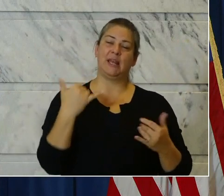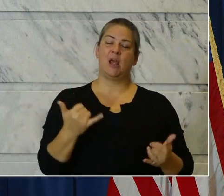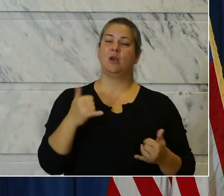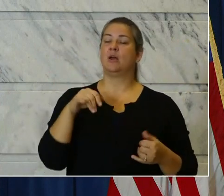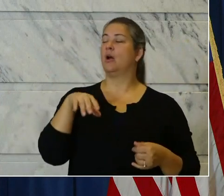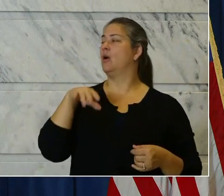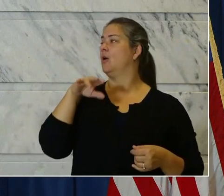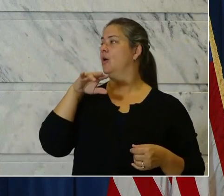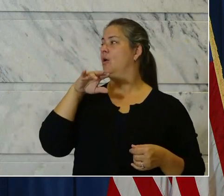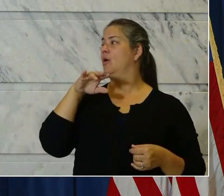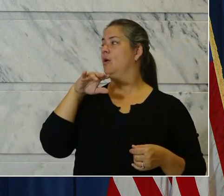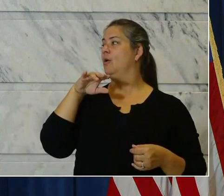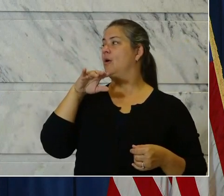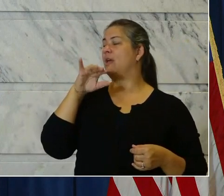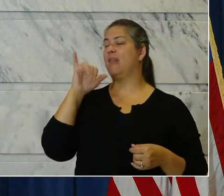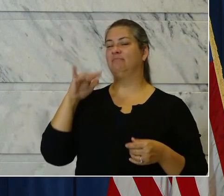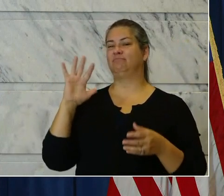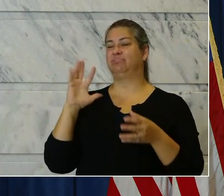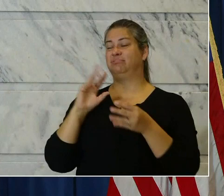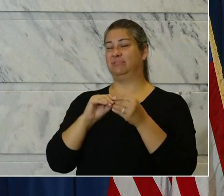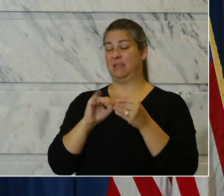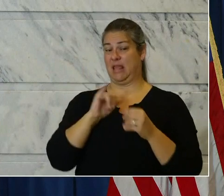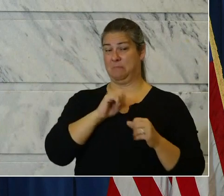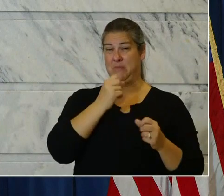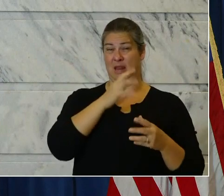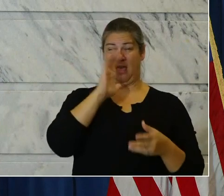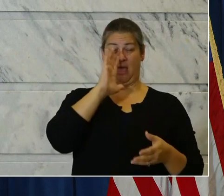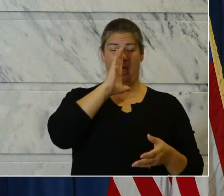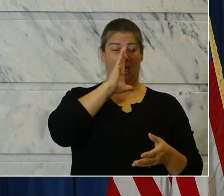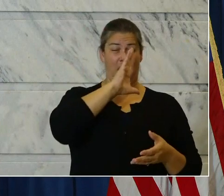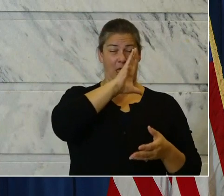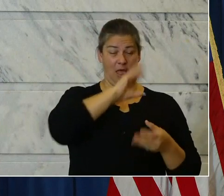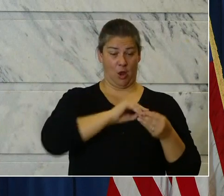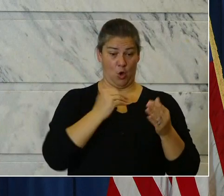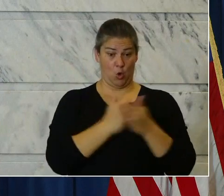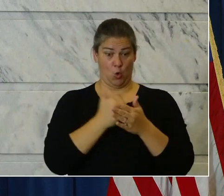CASES NOW SIXTY NINE THOUSAND